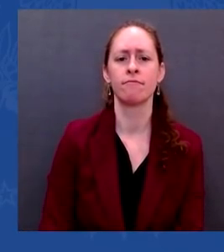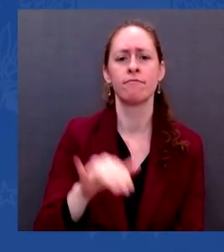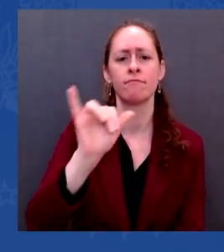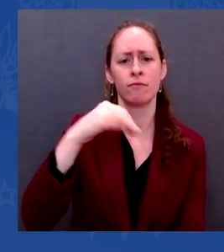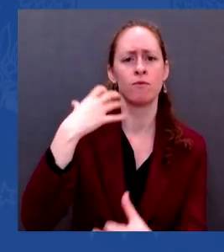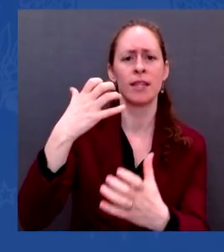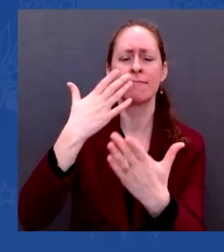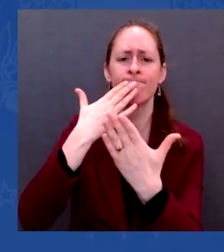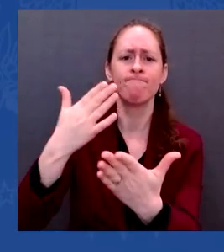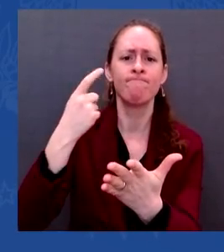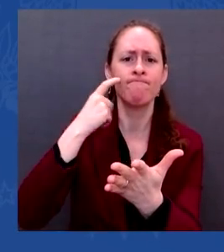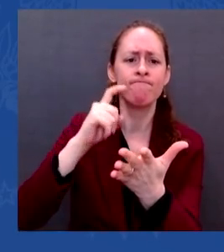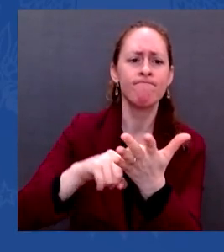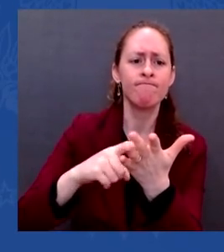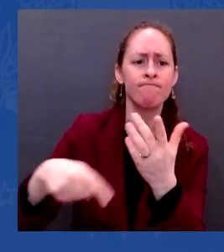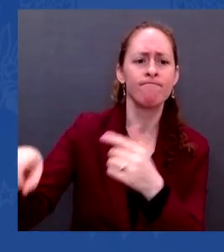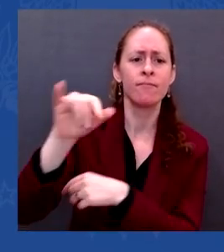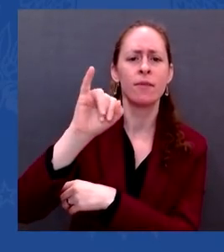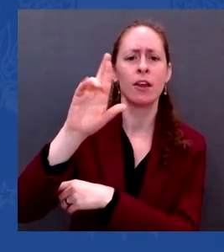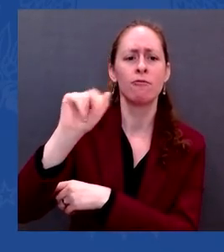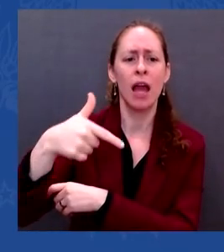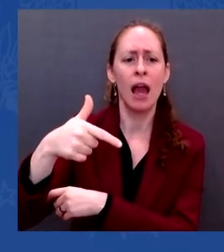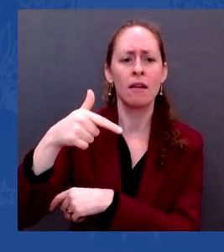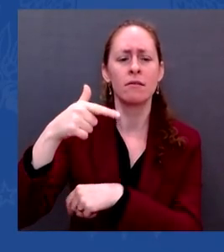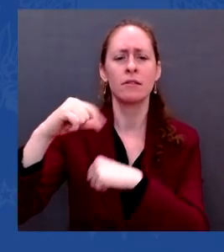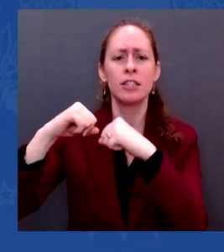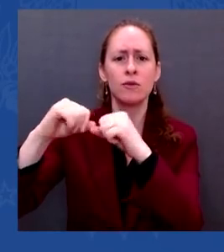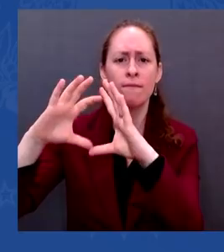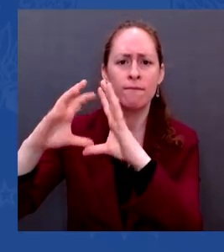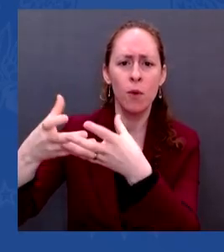over the course of many months ensured that this mission succeeded.